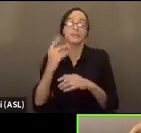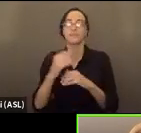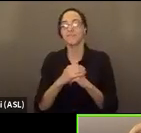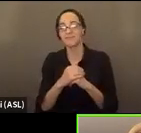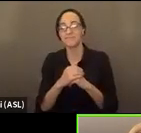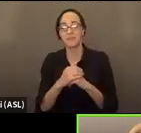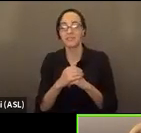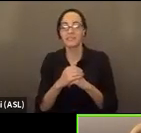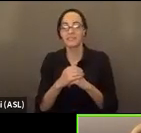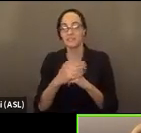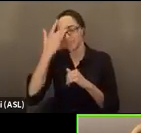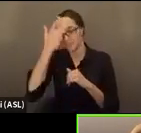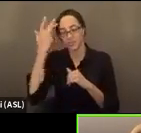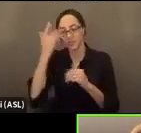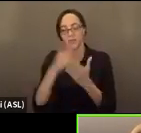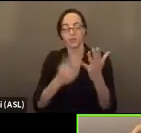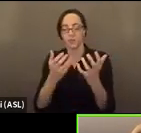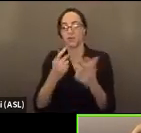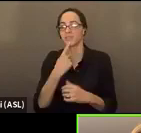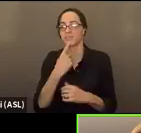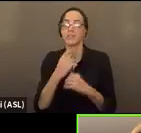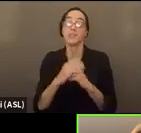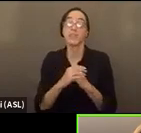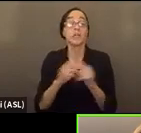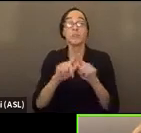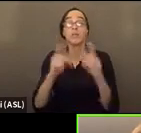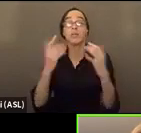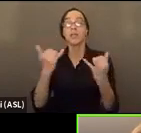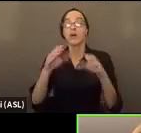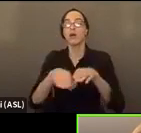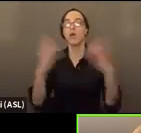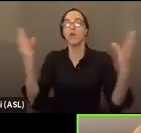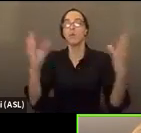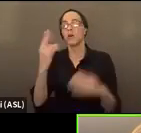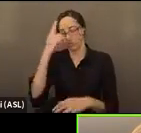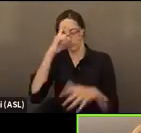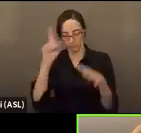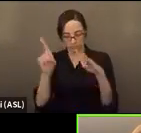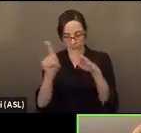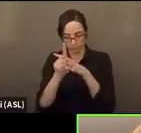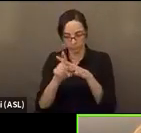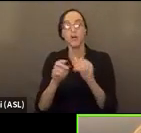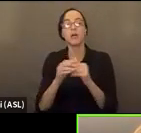uh so let me let me open open it oh i know what i was gonna say i was gonna say what paul had just